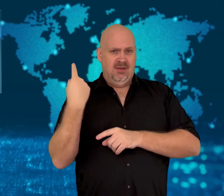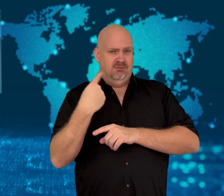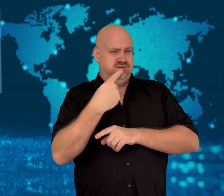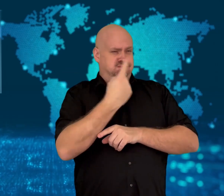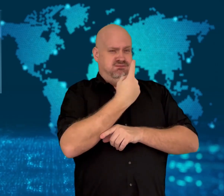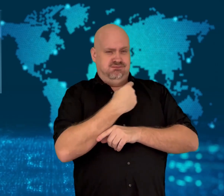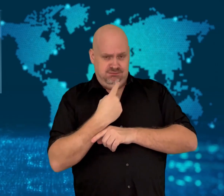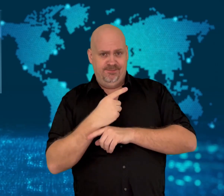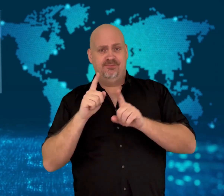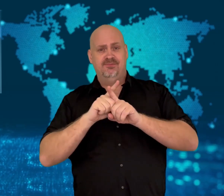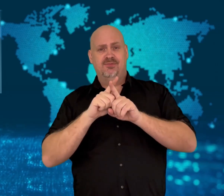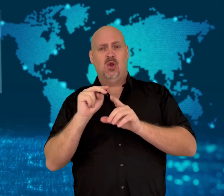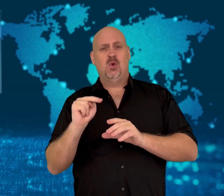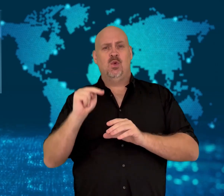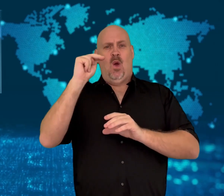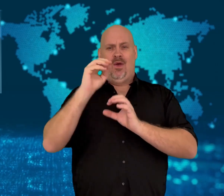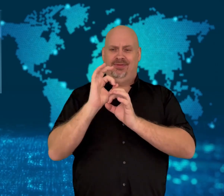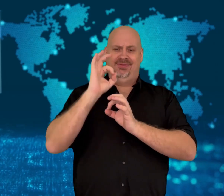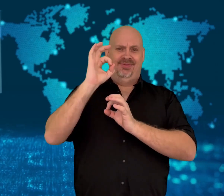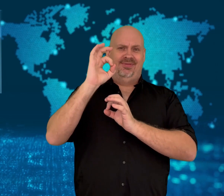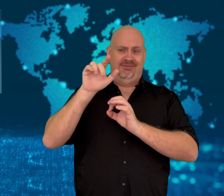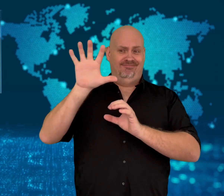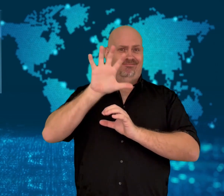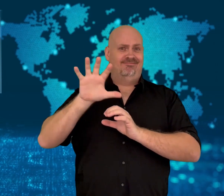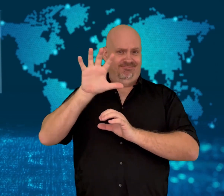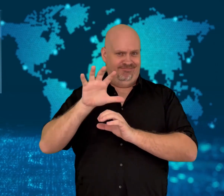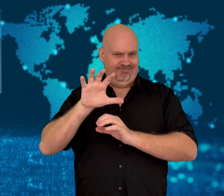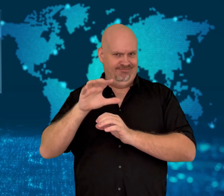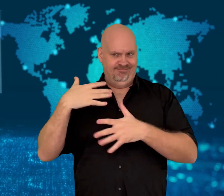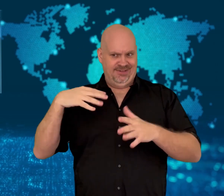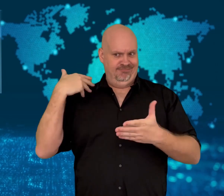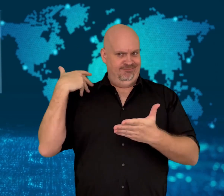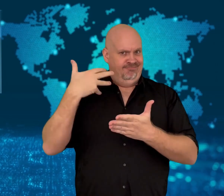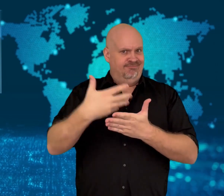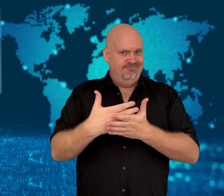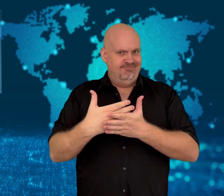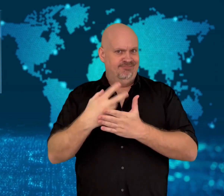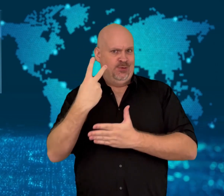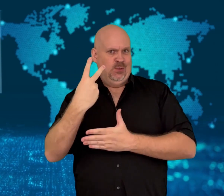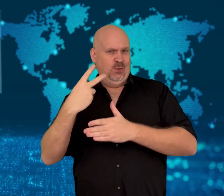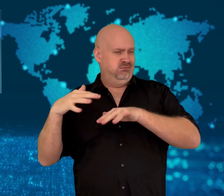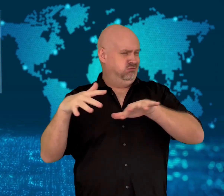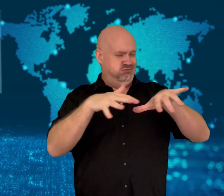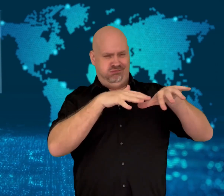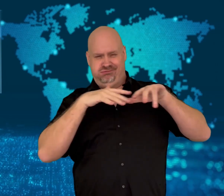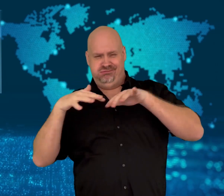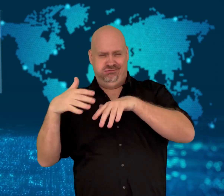This is the second significant storm to hit Auckland